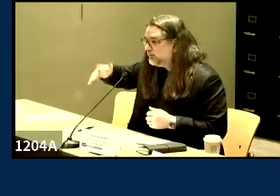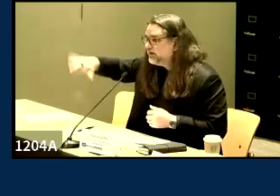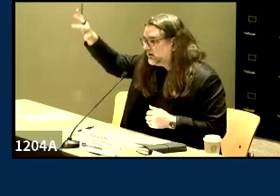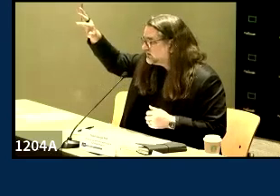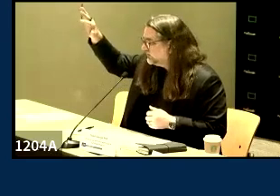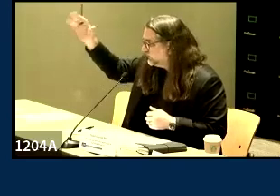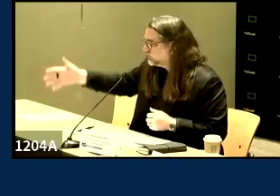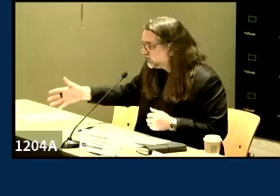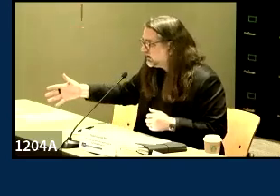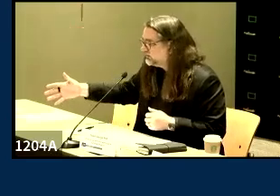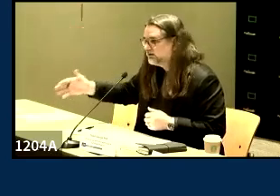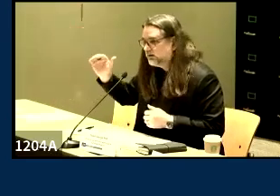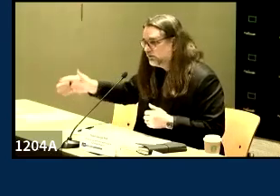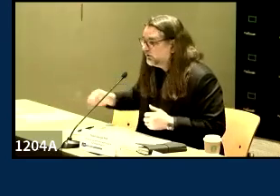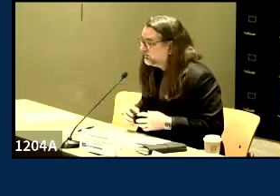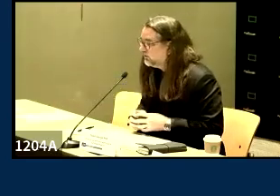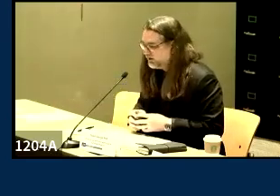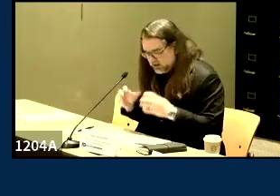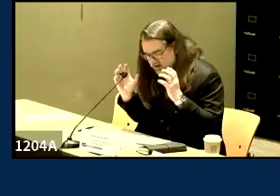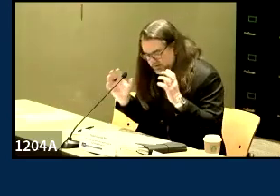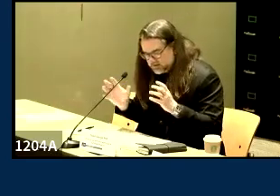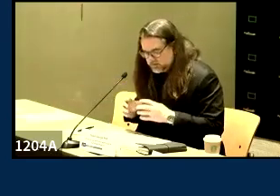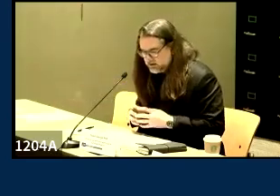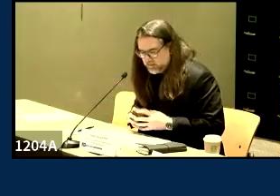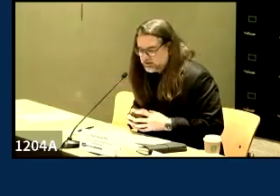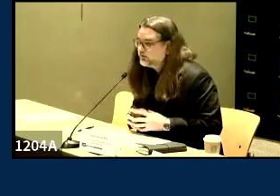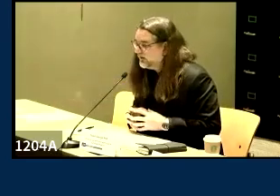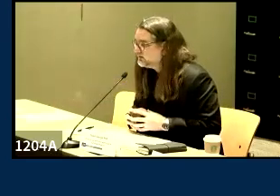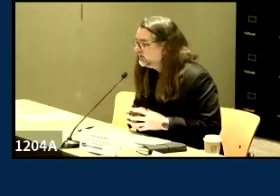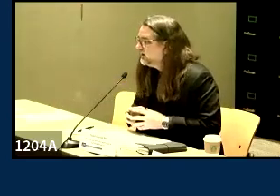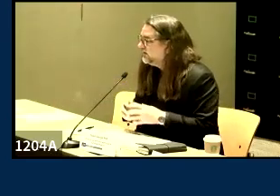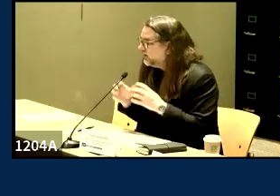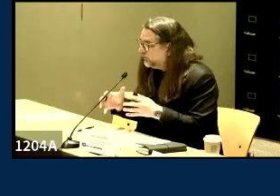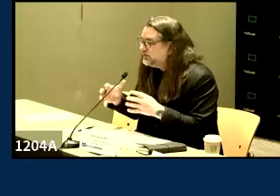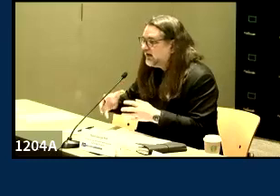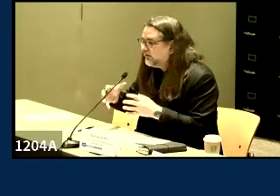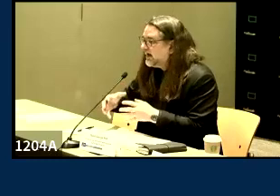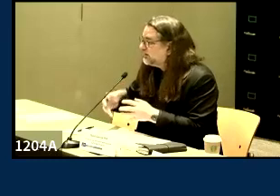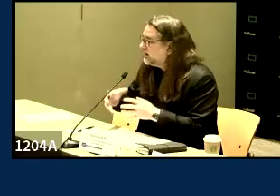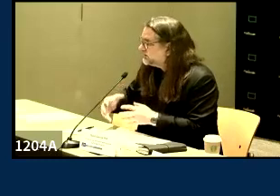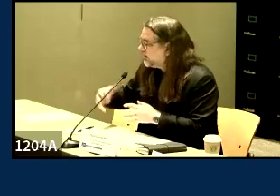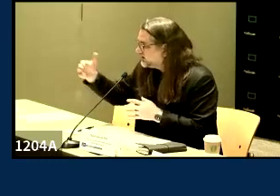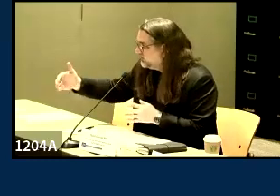to be peaks or troughs going forward. This has been a major advancement that wouldn't have happened as fast